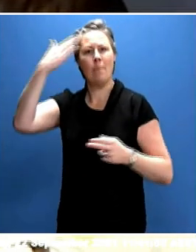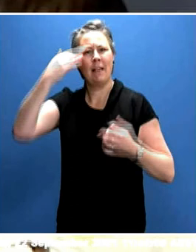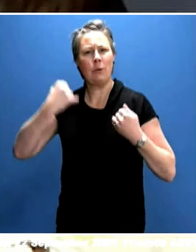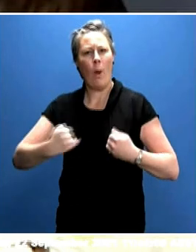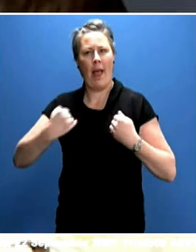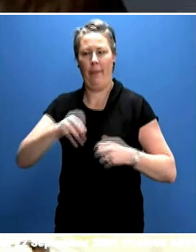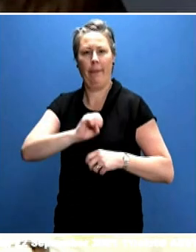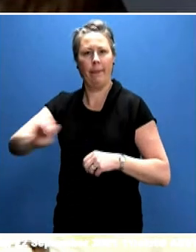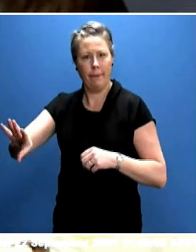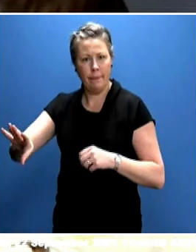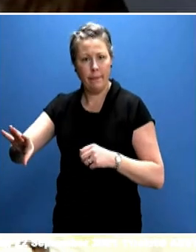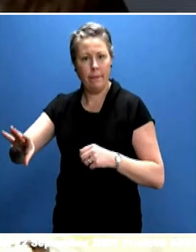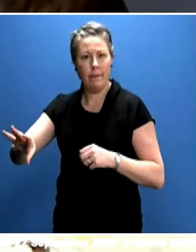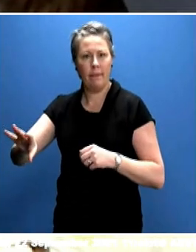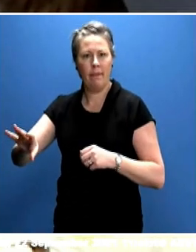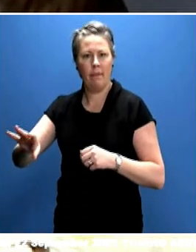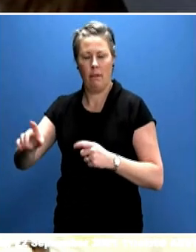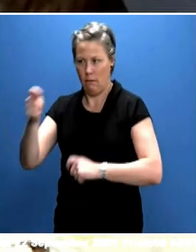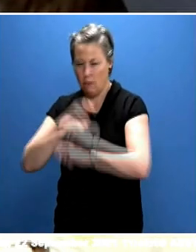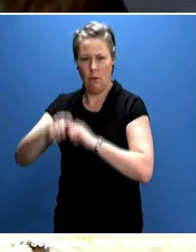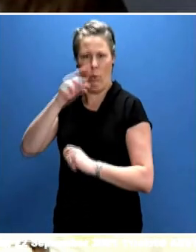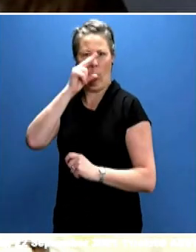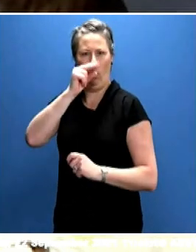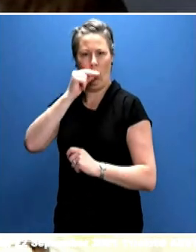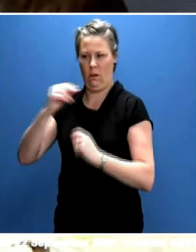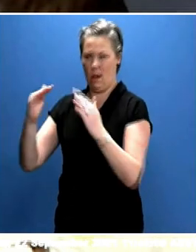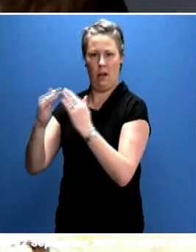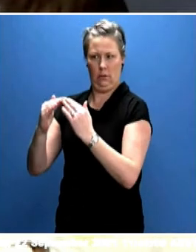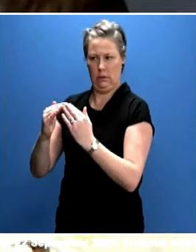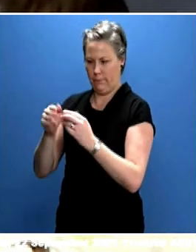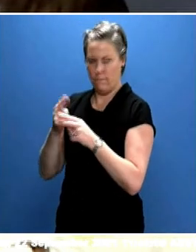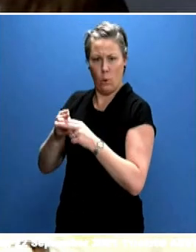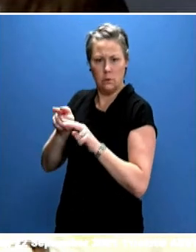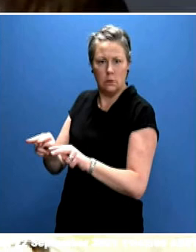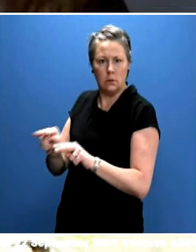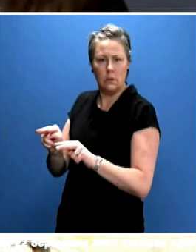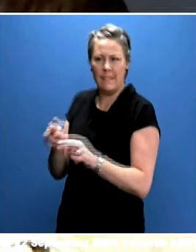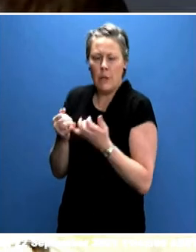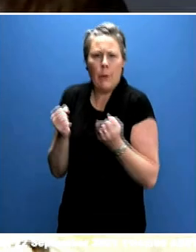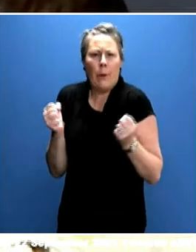It's a very cold place, it's very stark.